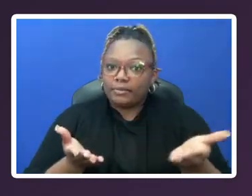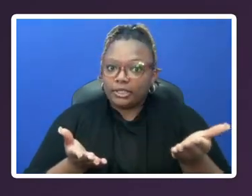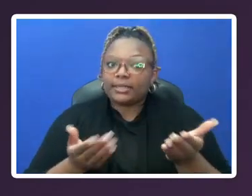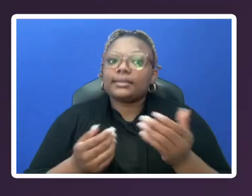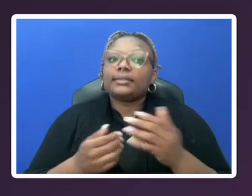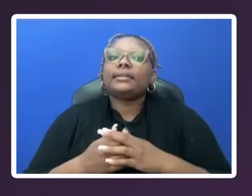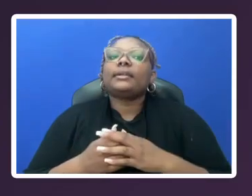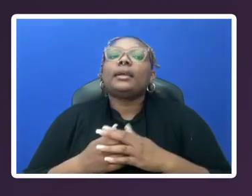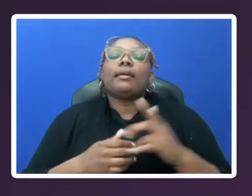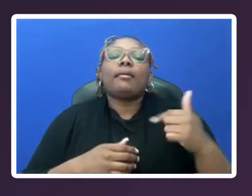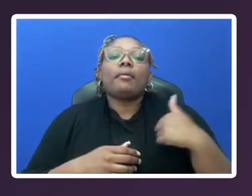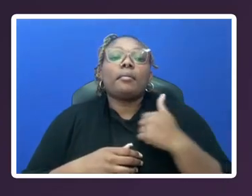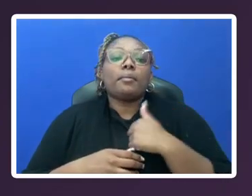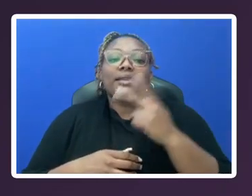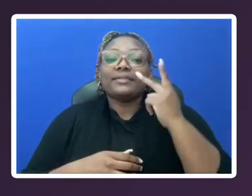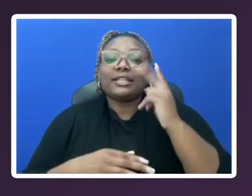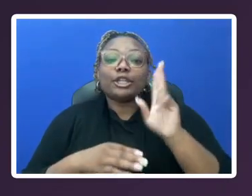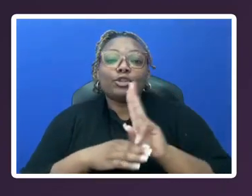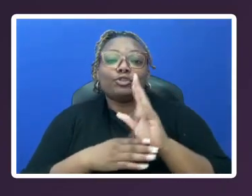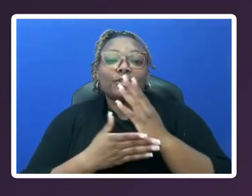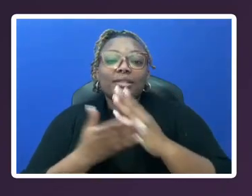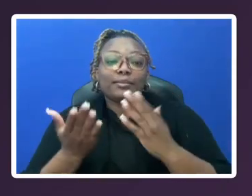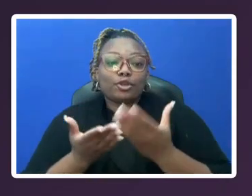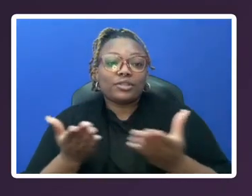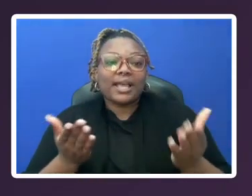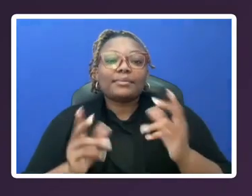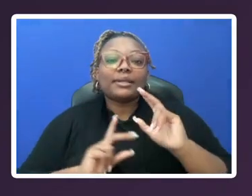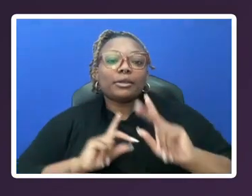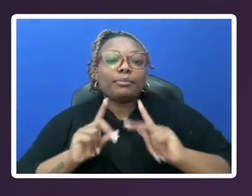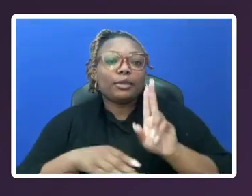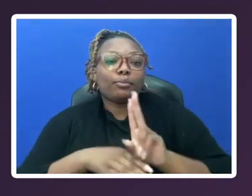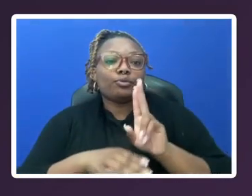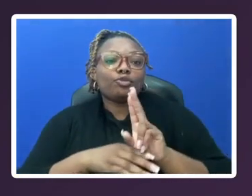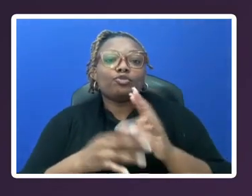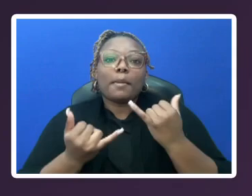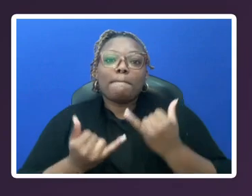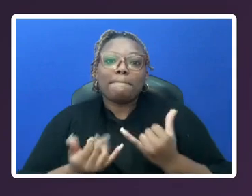of some of those. Like, you know, people use modern things. And then sometimes, you know,